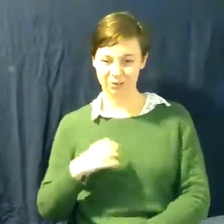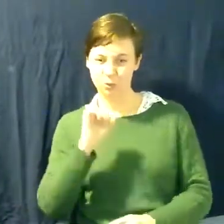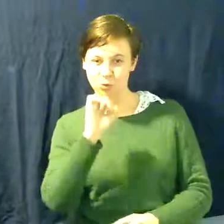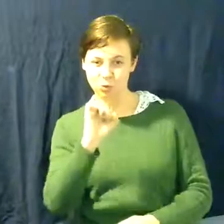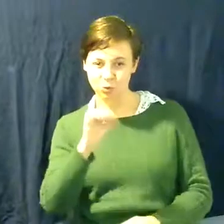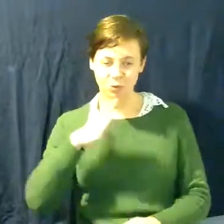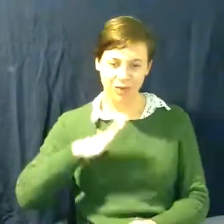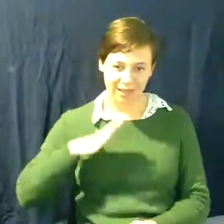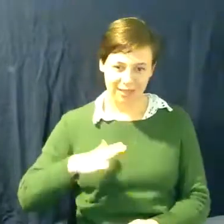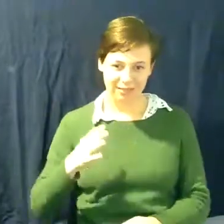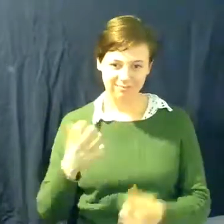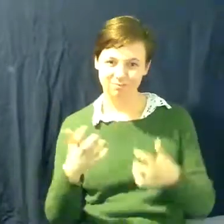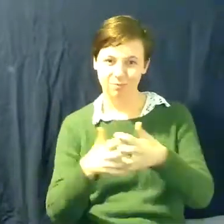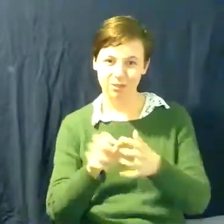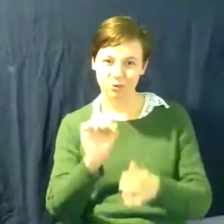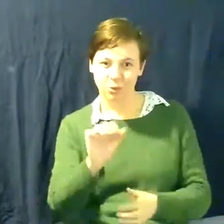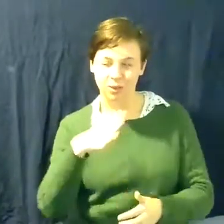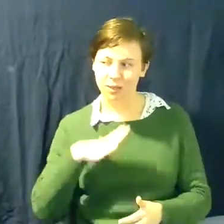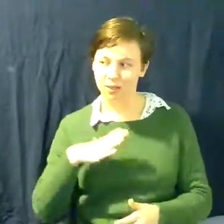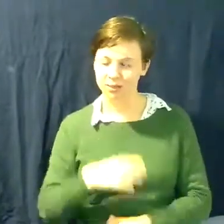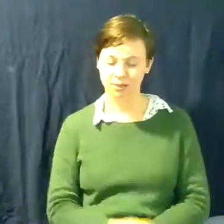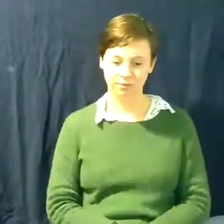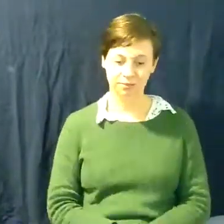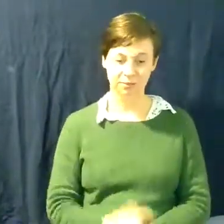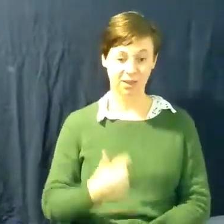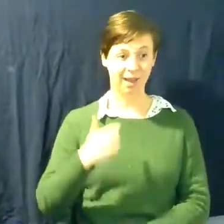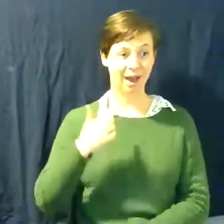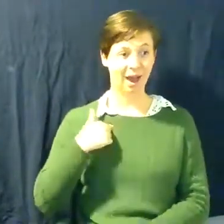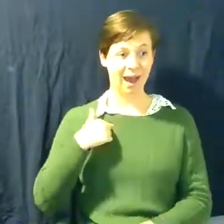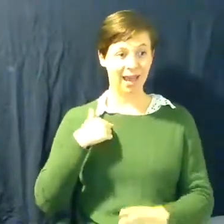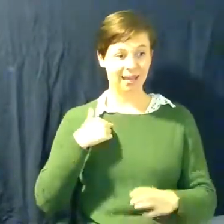is highly individual and it needs to meet your